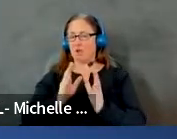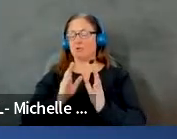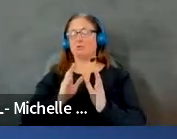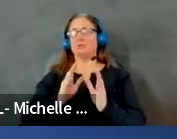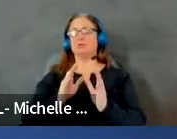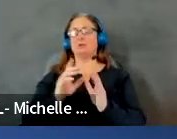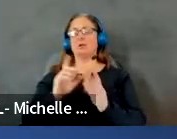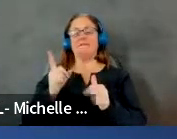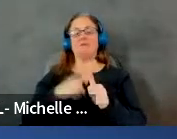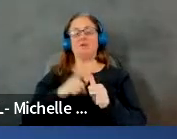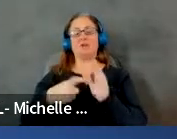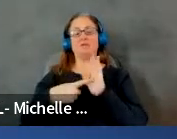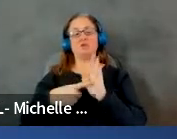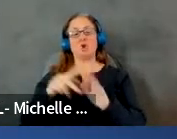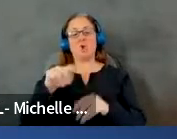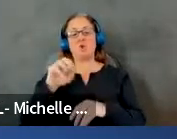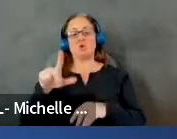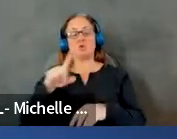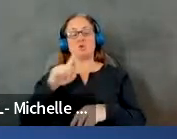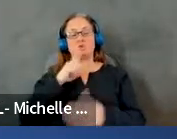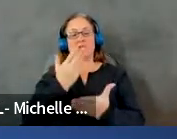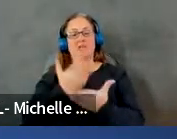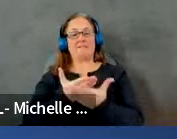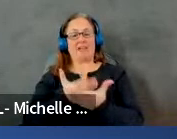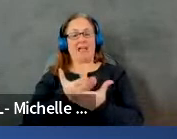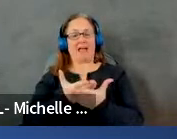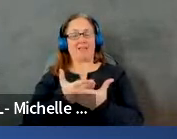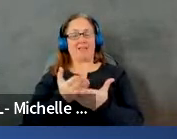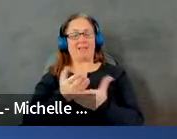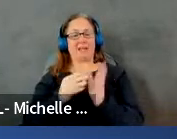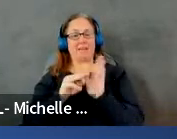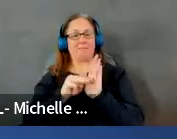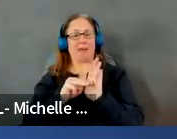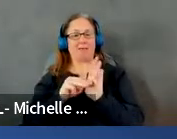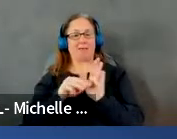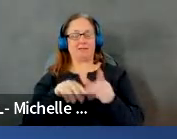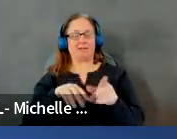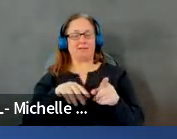demonstrate the tool is valid of demonstrating that an employee is able to complete essential